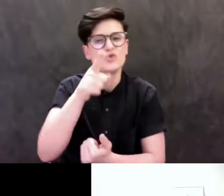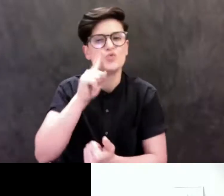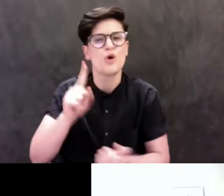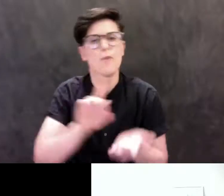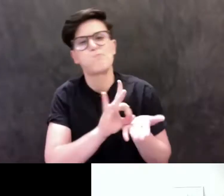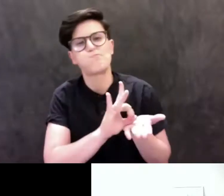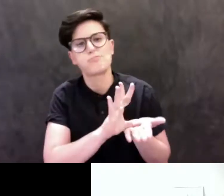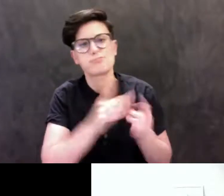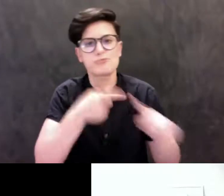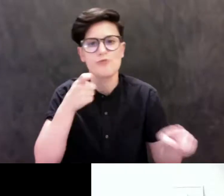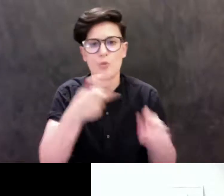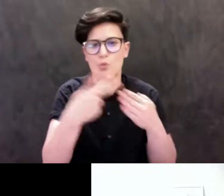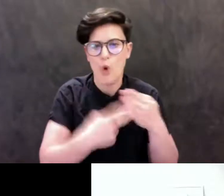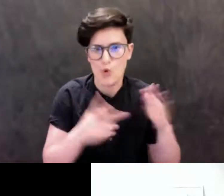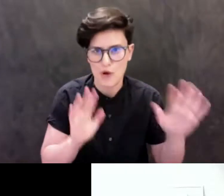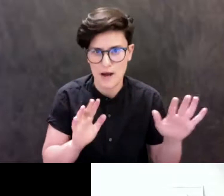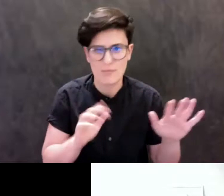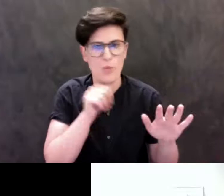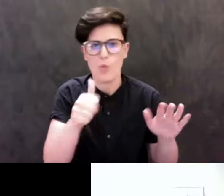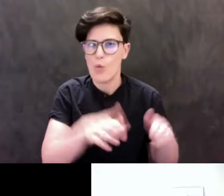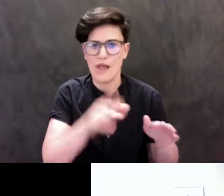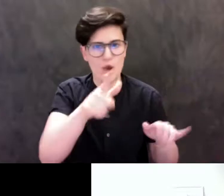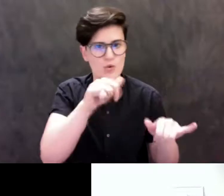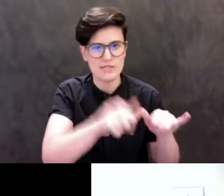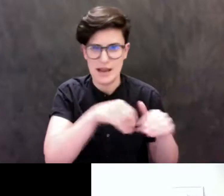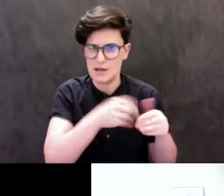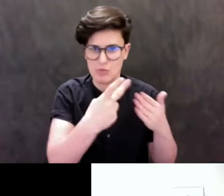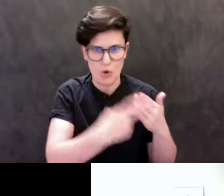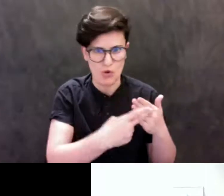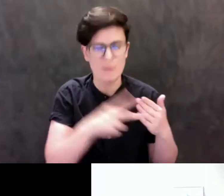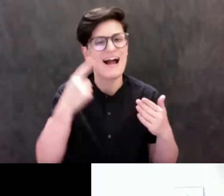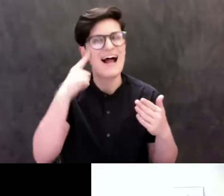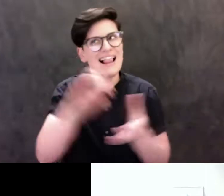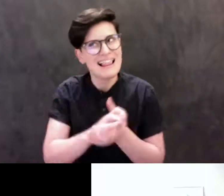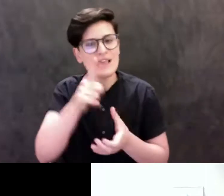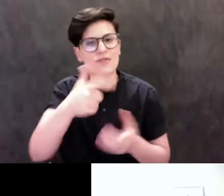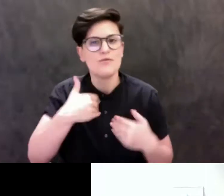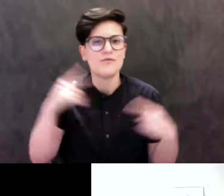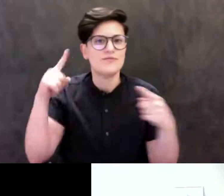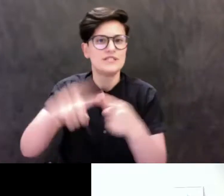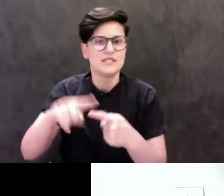I believe that we have until June 31st to sign up for that program because of Covid-19